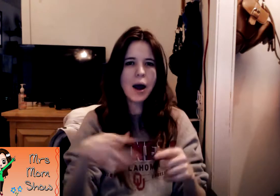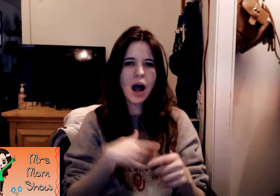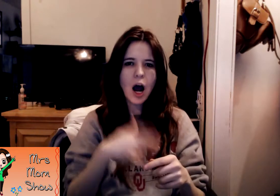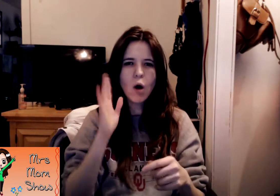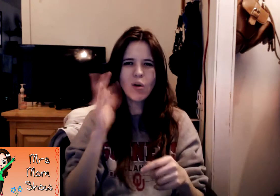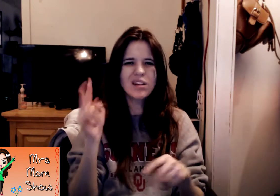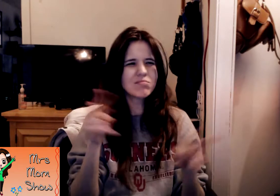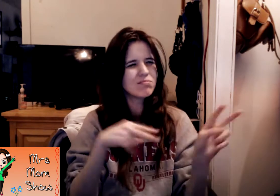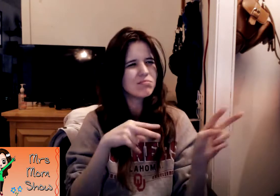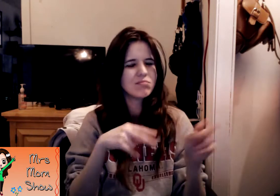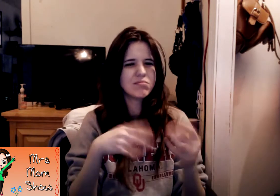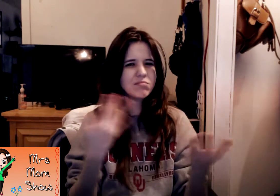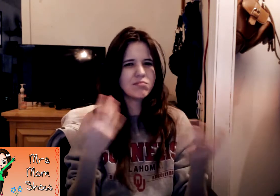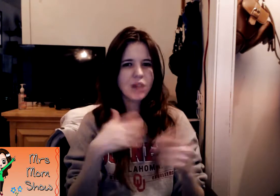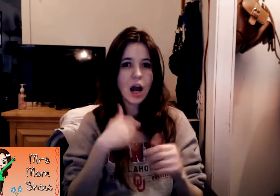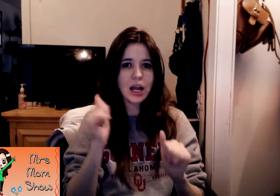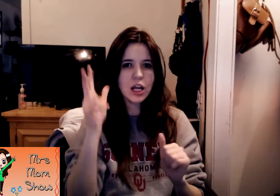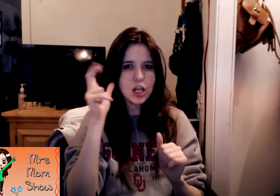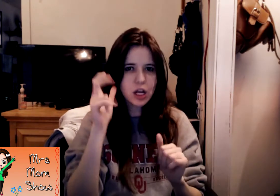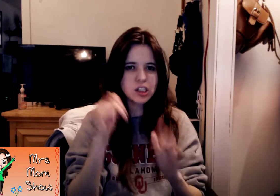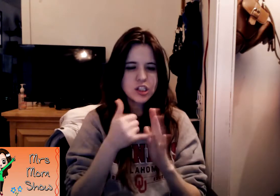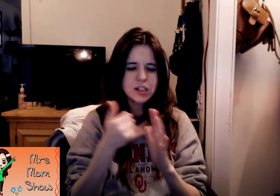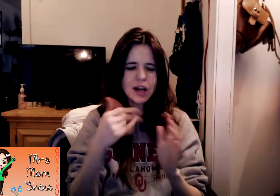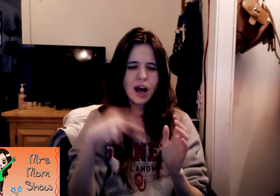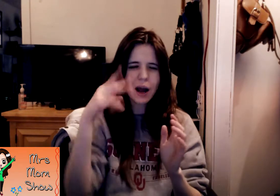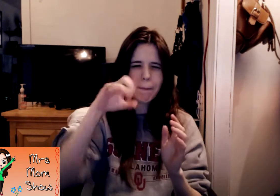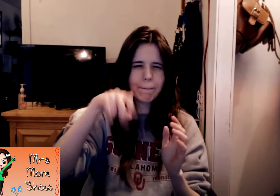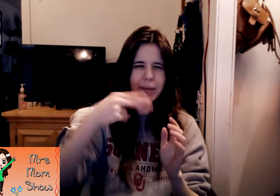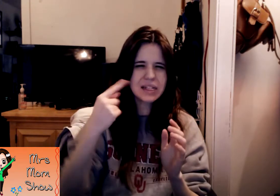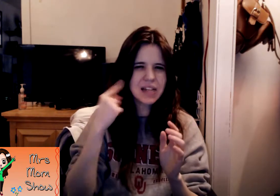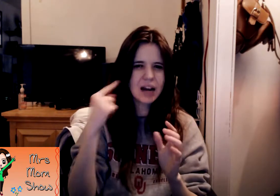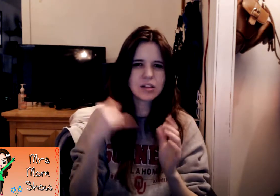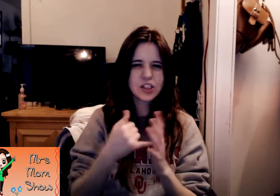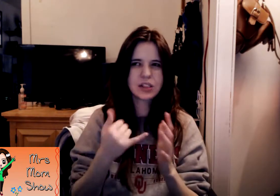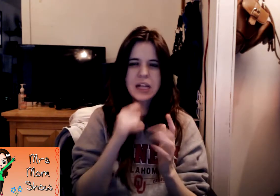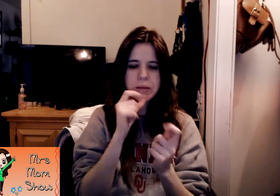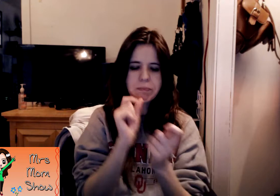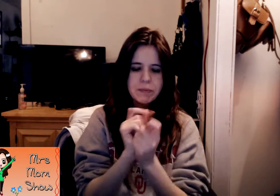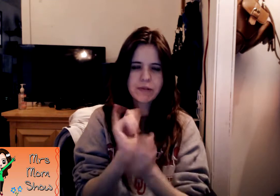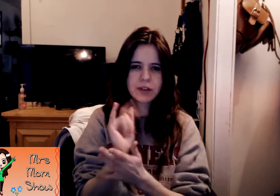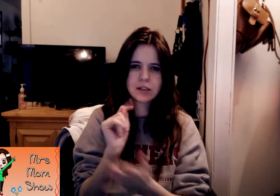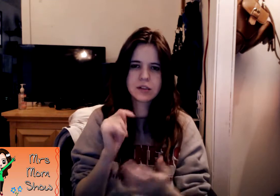I'll react to that a bit. I can hear a bit, but only a high pitched sound. Just not specific.